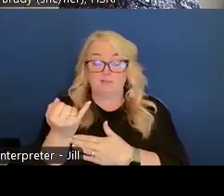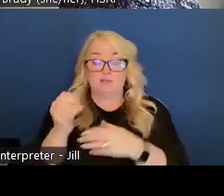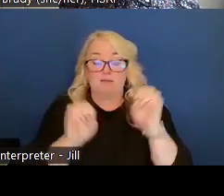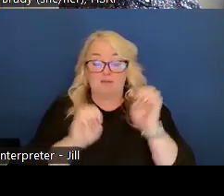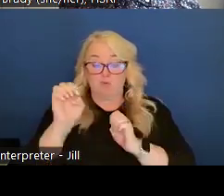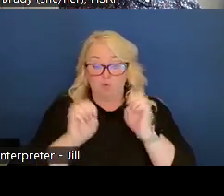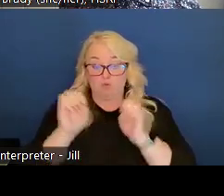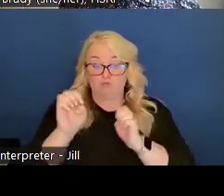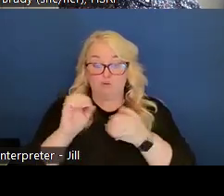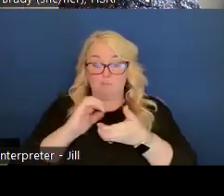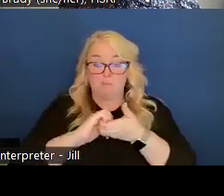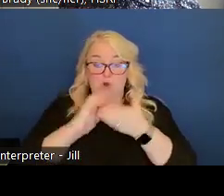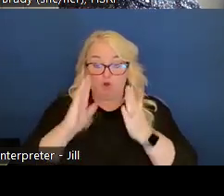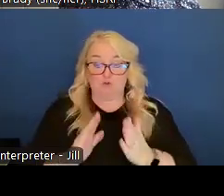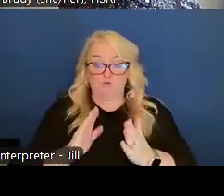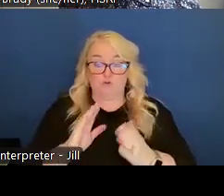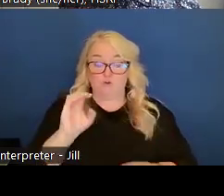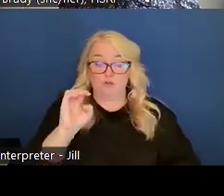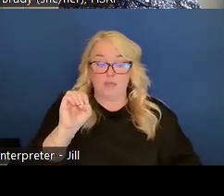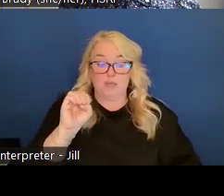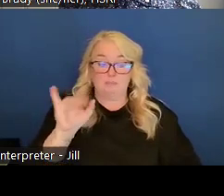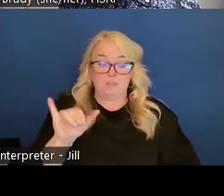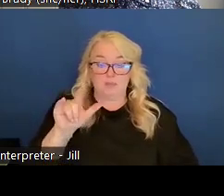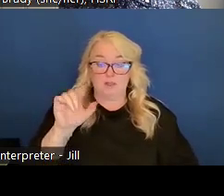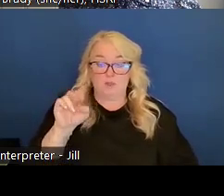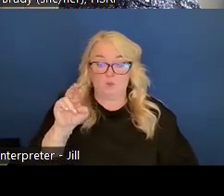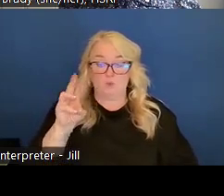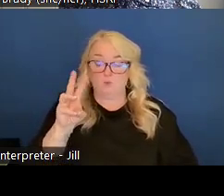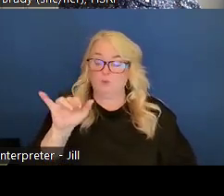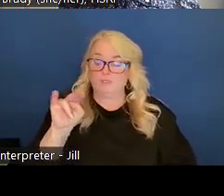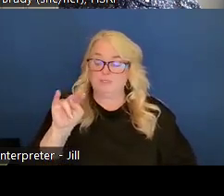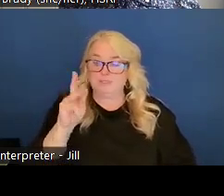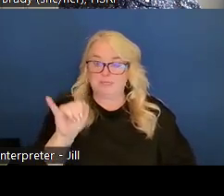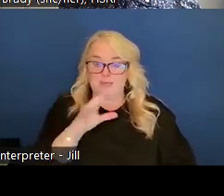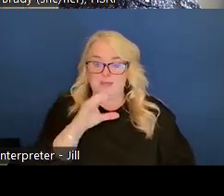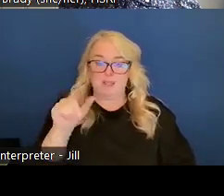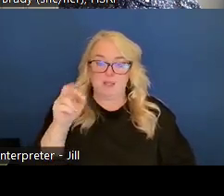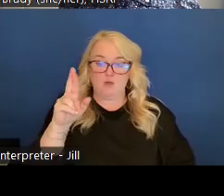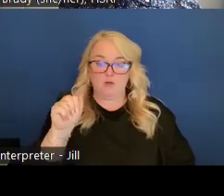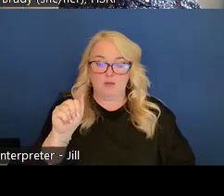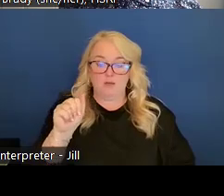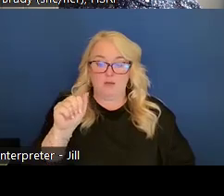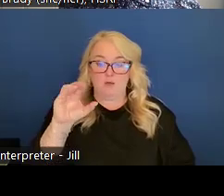partner, Amie Lulinski, and Loralei HoJay, our Advocacy